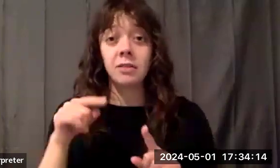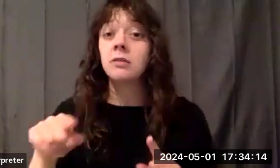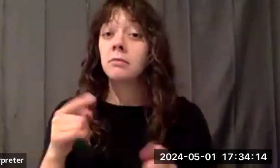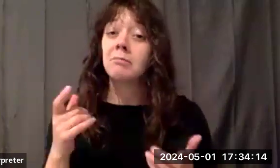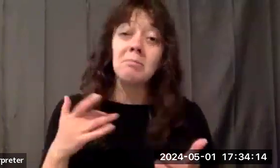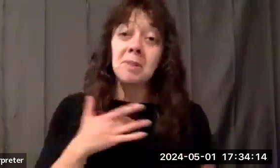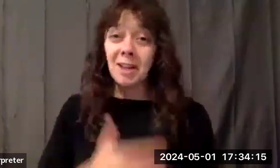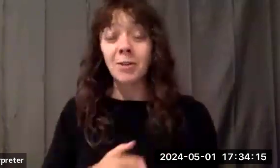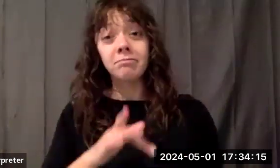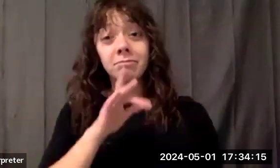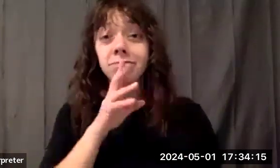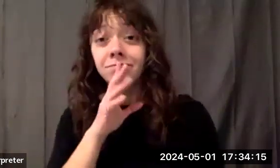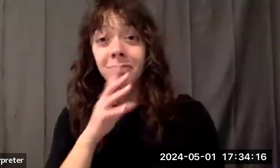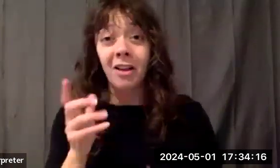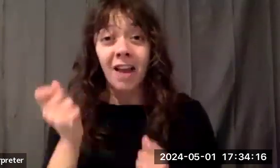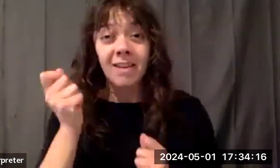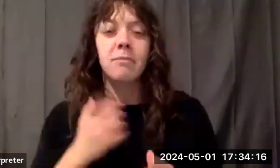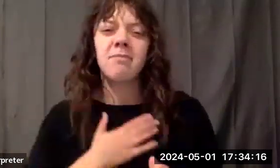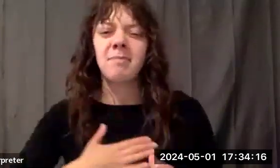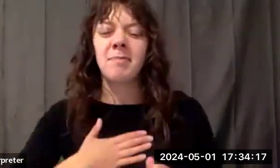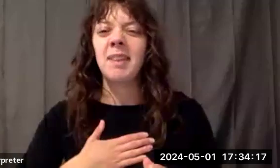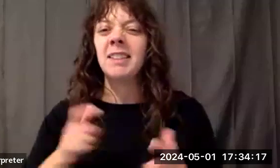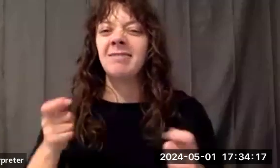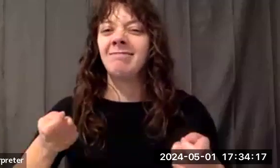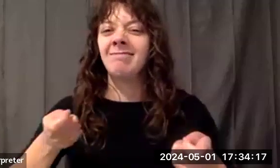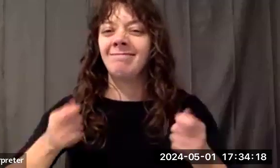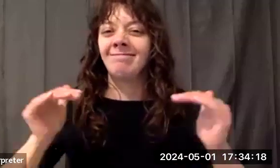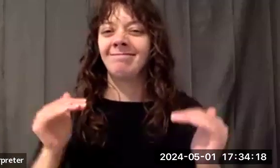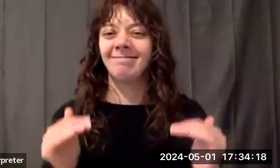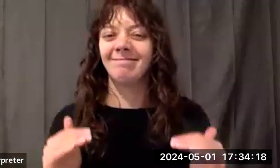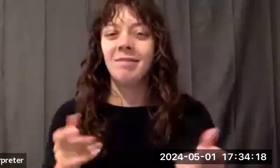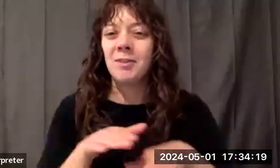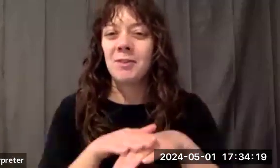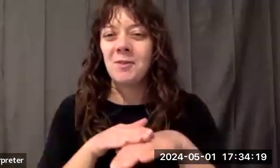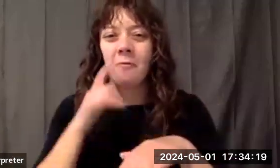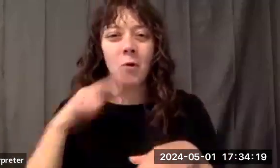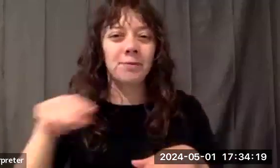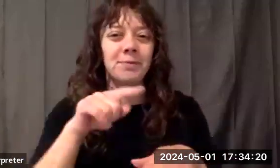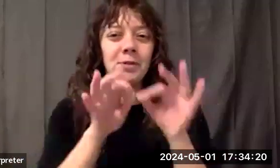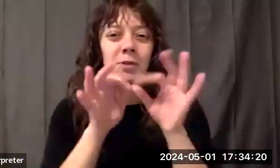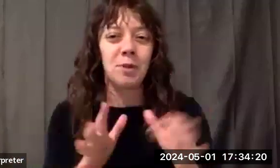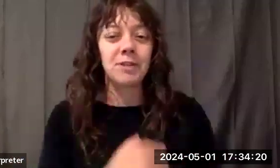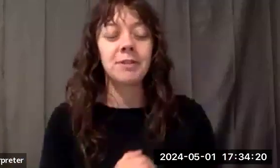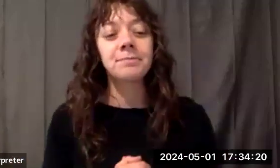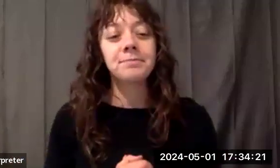to make things easier on our interpreters. Also, our videos are turned off for attendees by default.